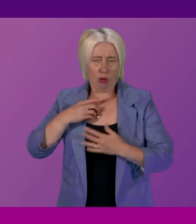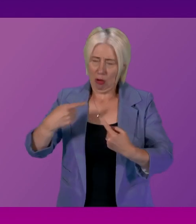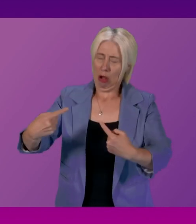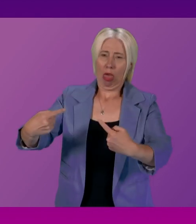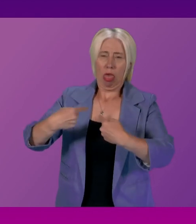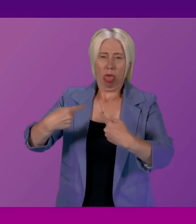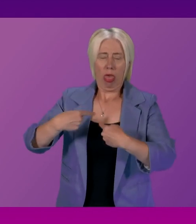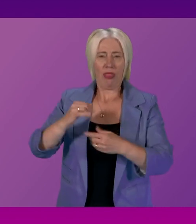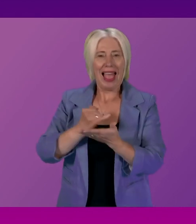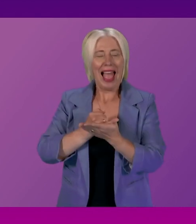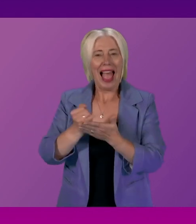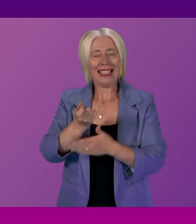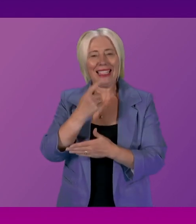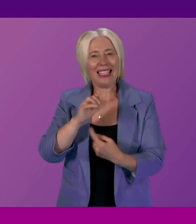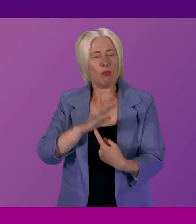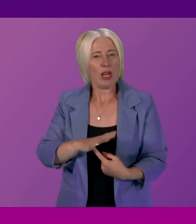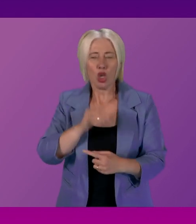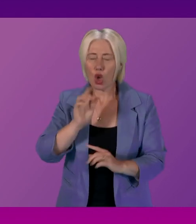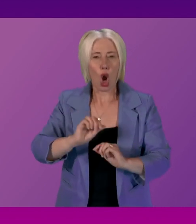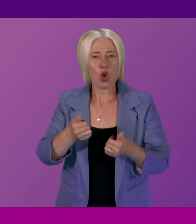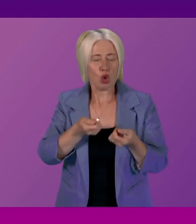that antidepressants are not a legitimate treatment for those who require them.